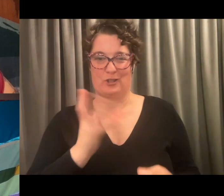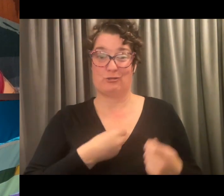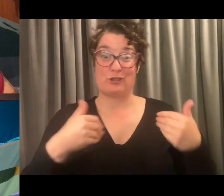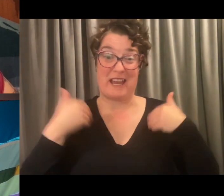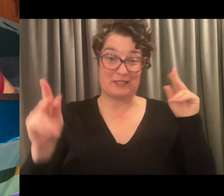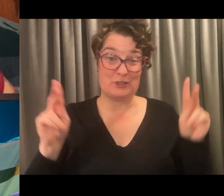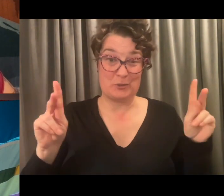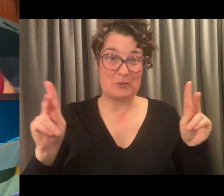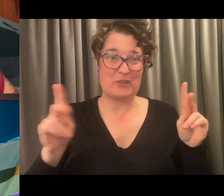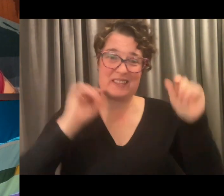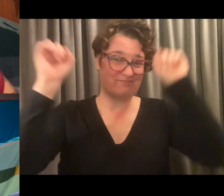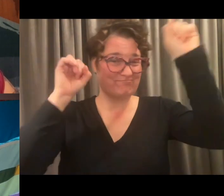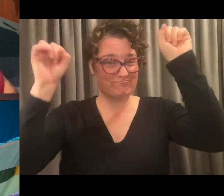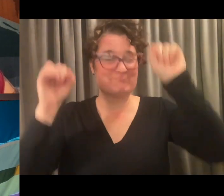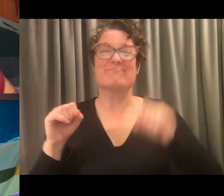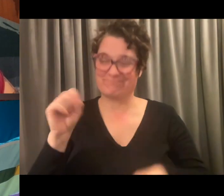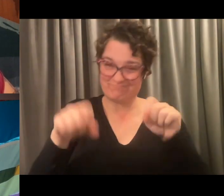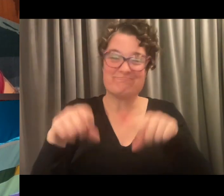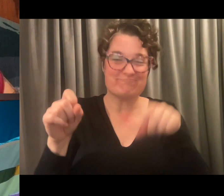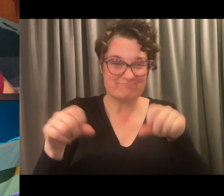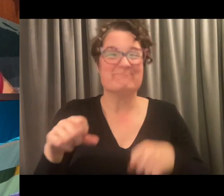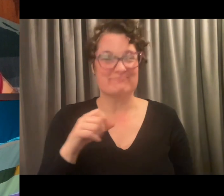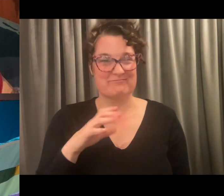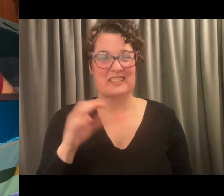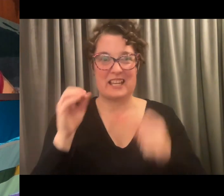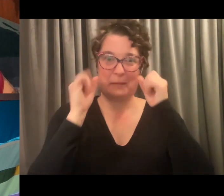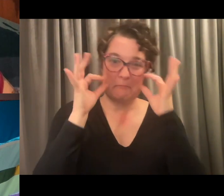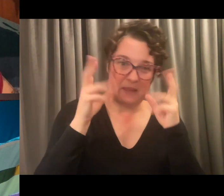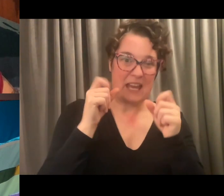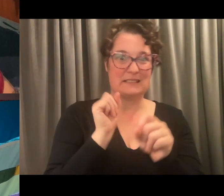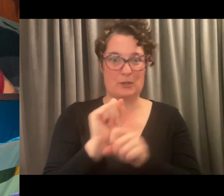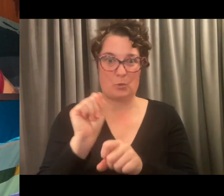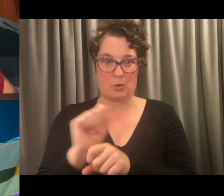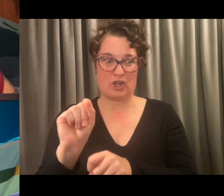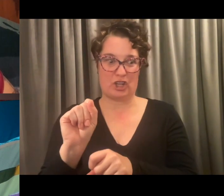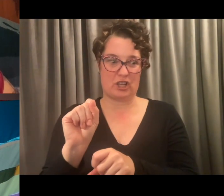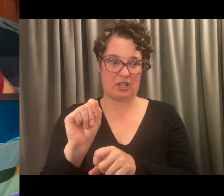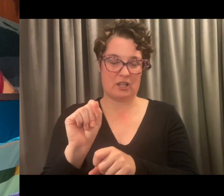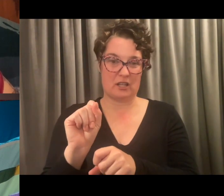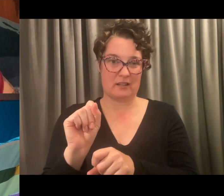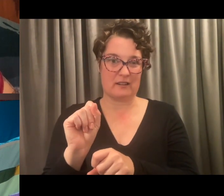The amazing, amazing work of coming into their selves in a very intense